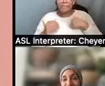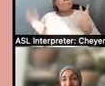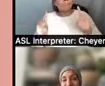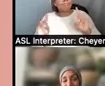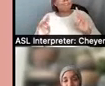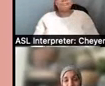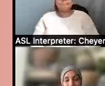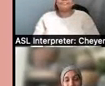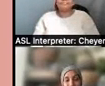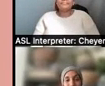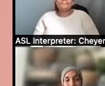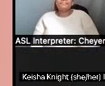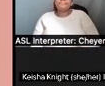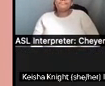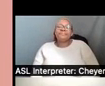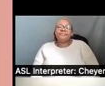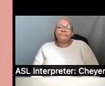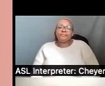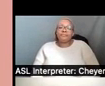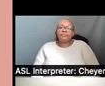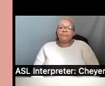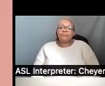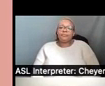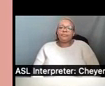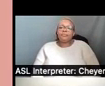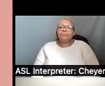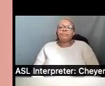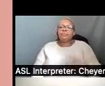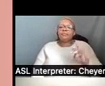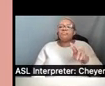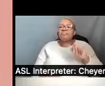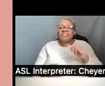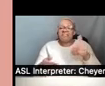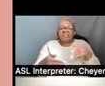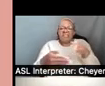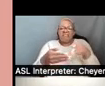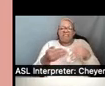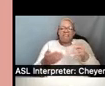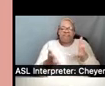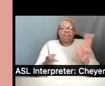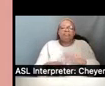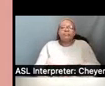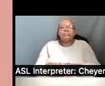Thank you. No problem. It really was just at the end.